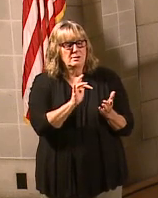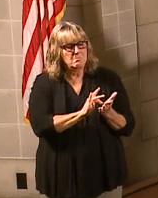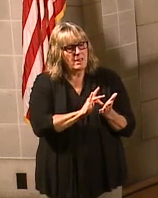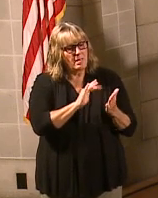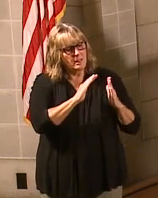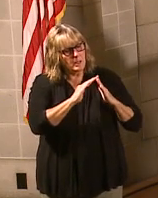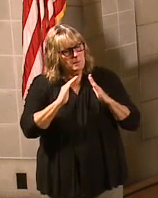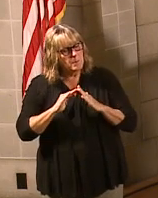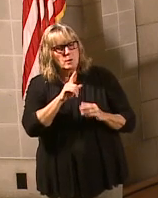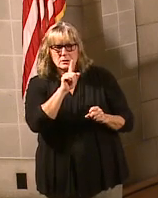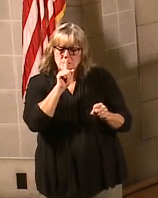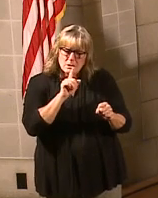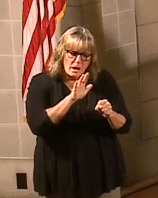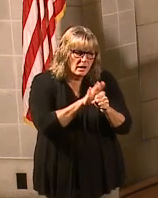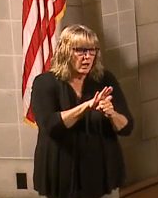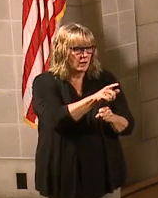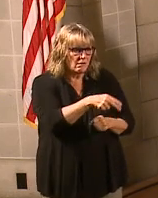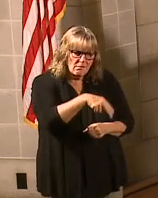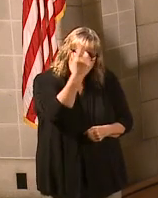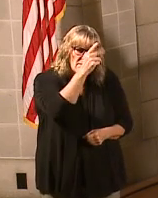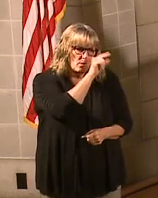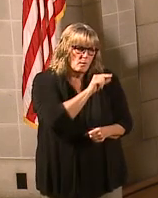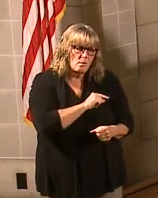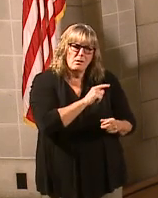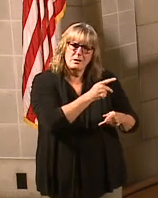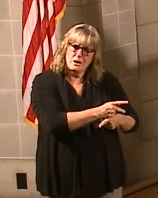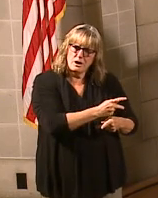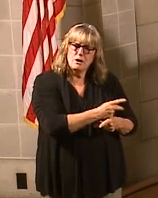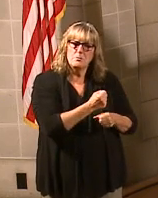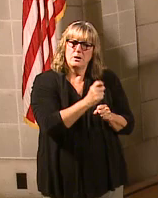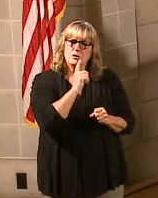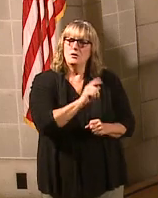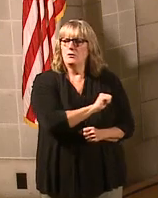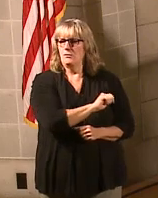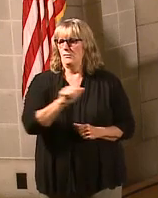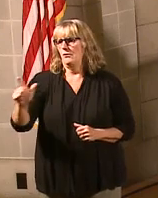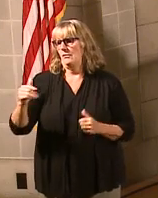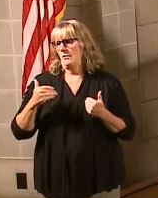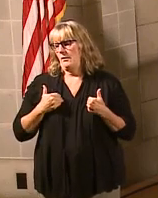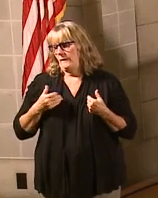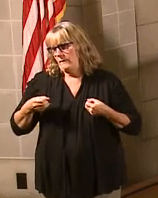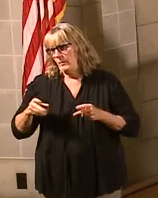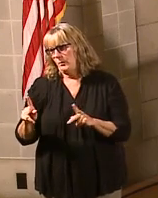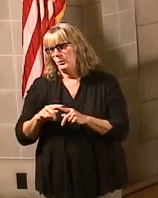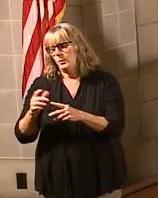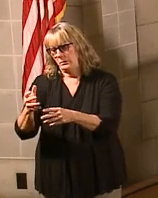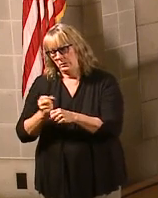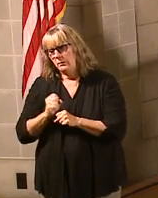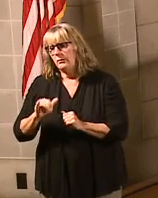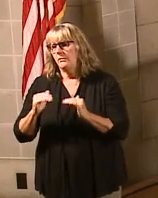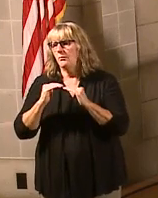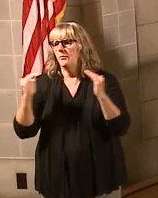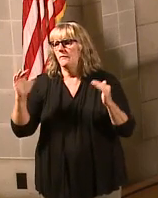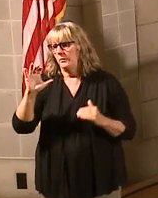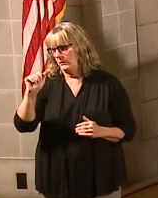HELPFUL IN UNDERSTANDING OUR CURRENT SITUATION IN NEBRASKA. THE MEDICAL COMMUNITY DEAD CATES